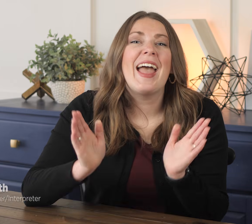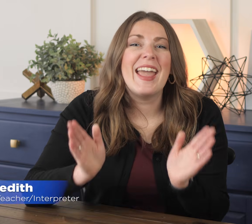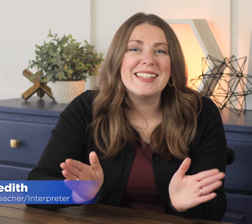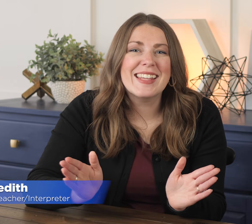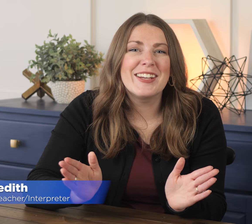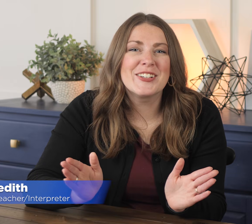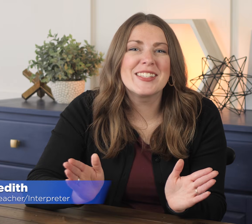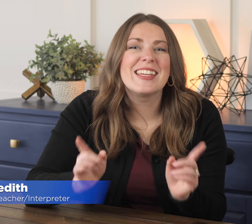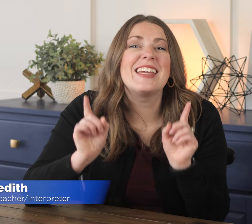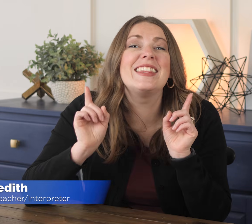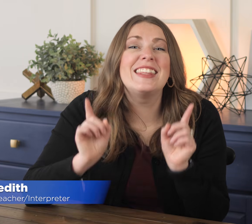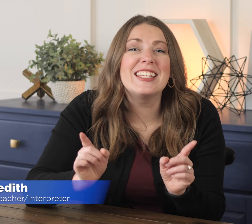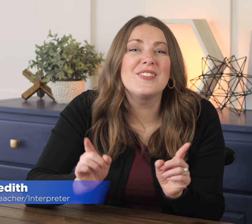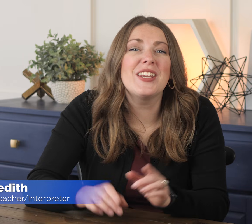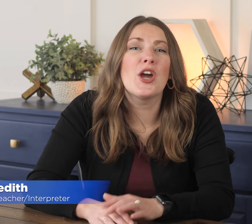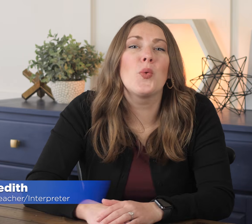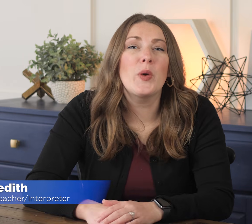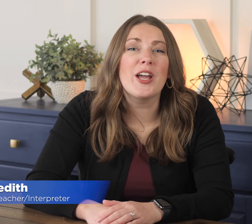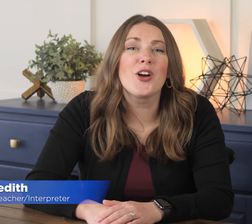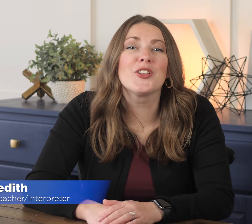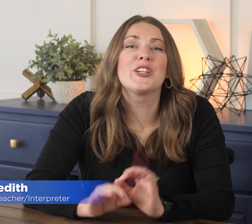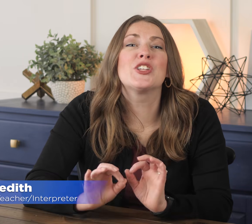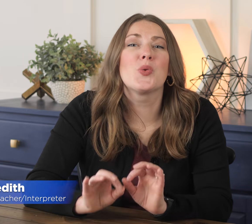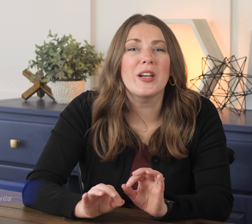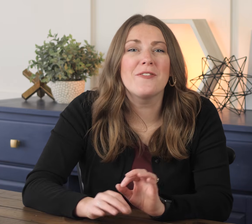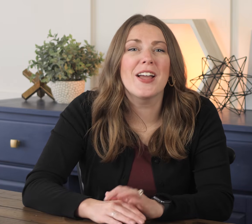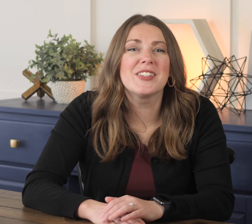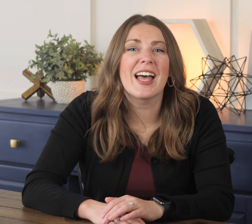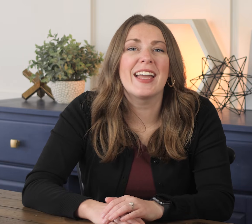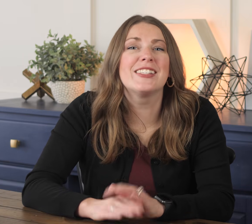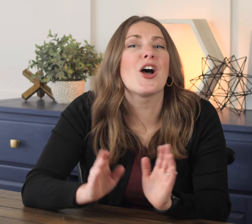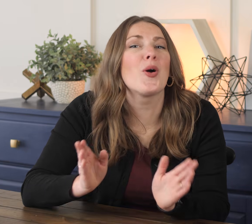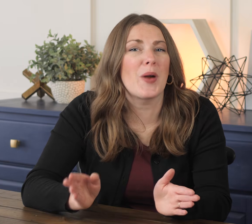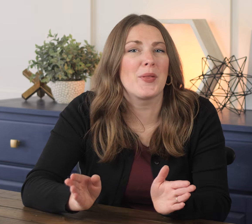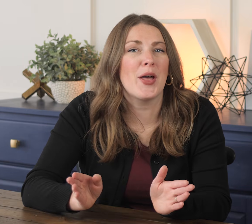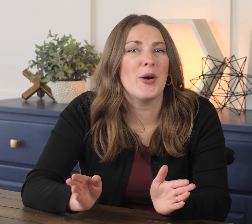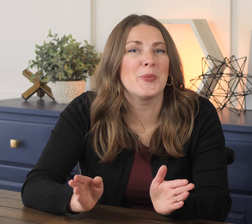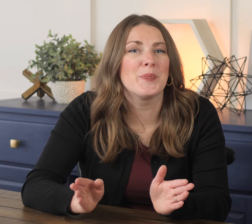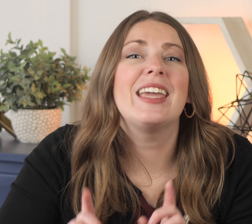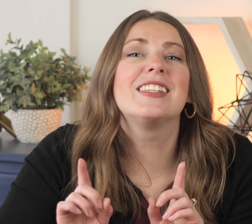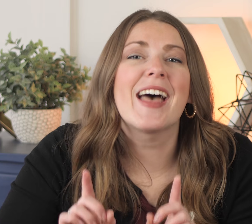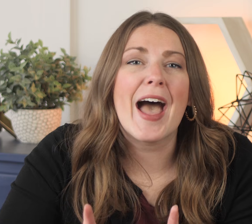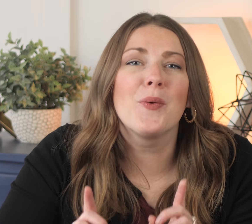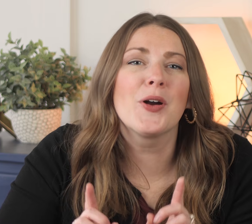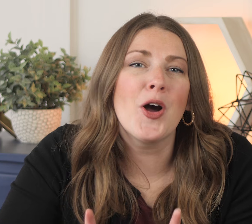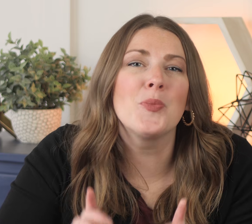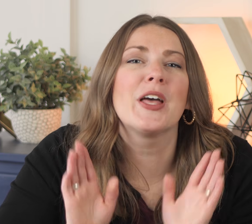Hey signers, in this video we are learning 25 signs around the home. It is our hope